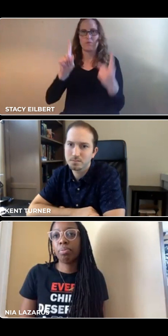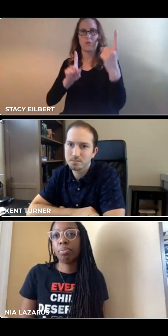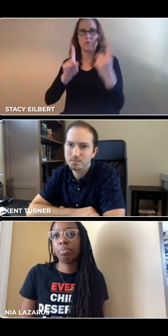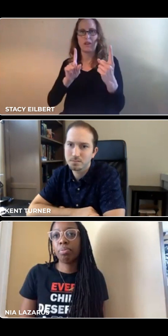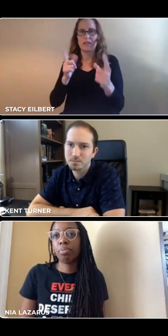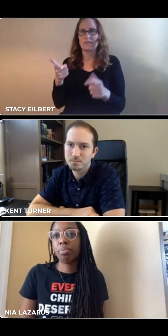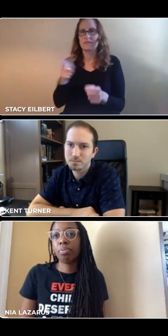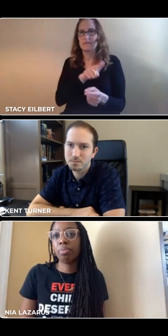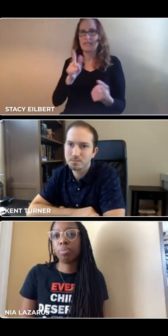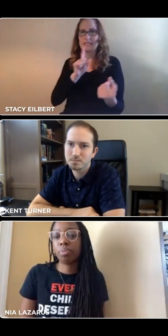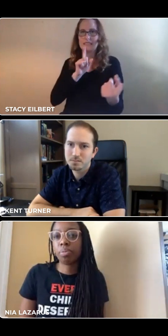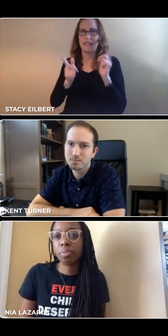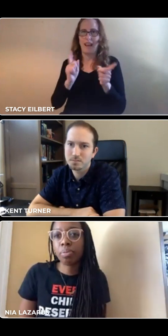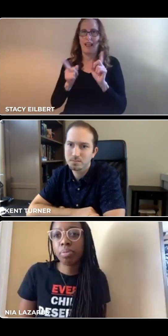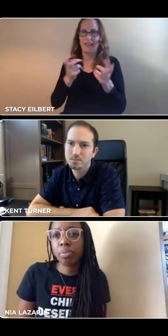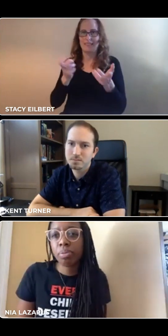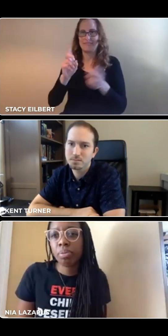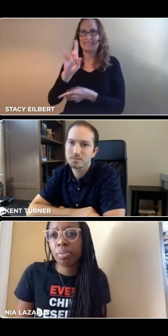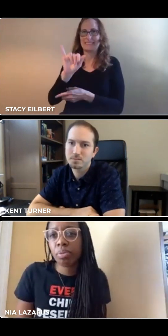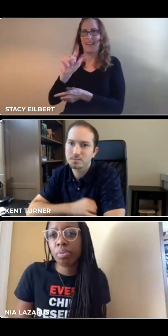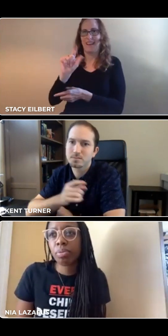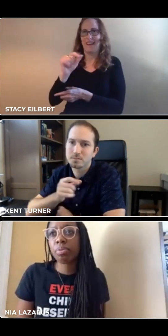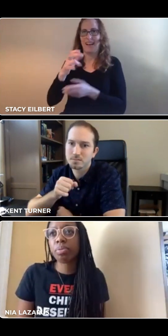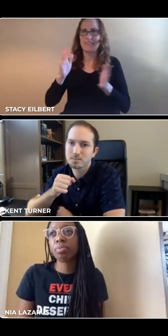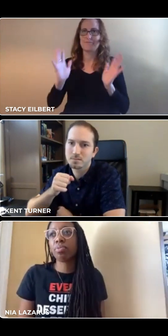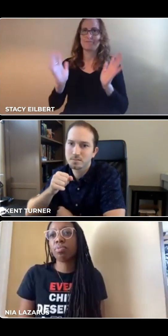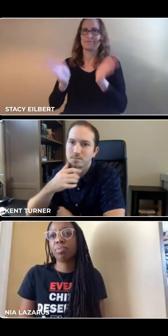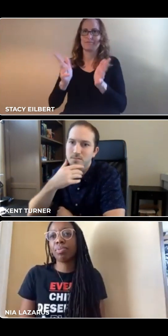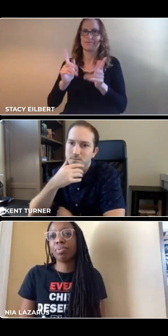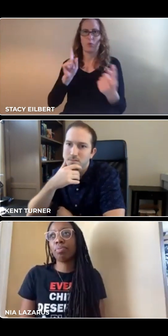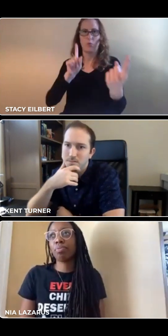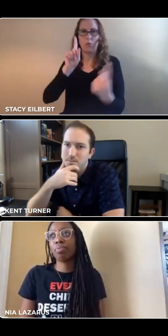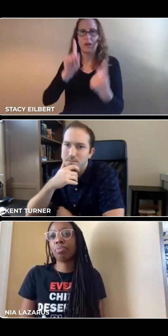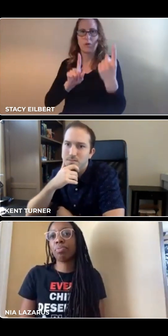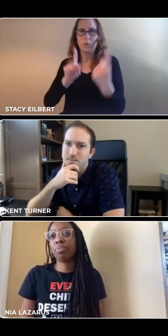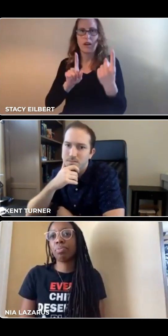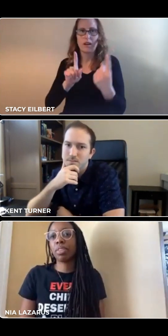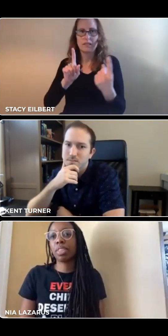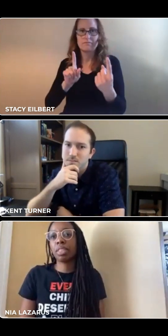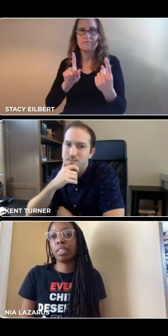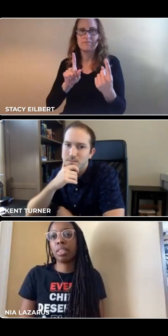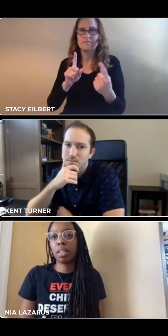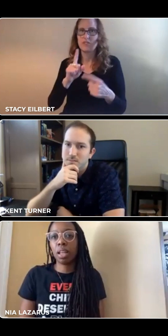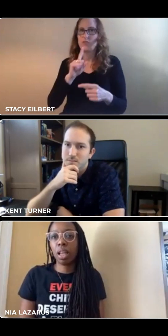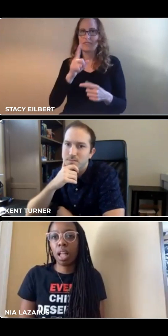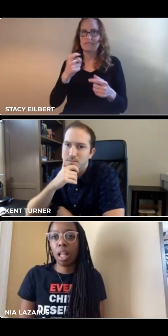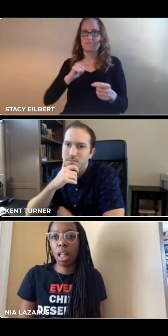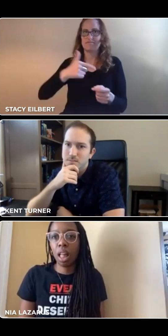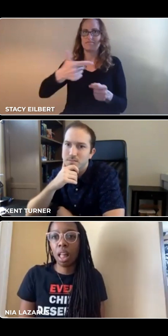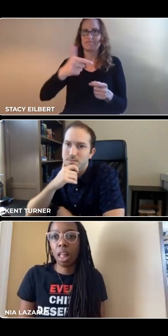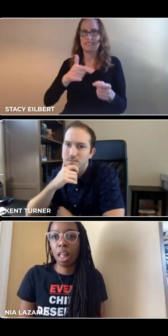He says that it's important to have that one-on-one dialogue with your